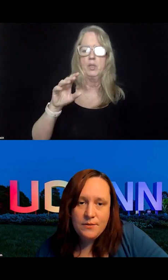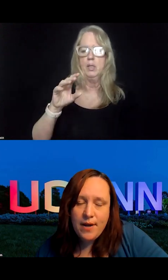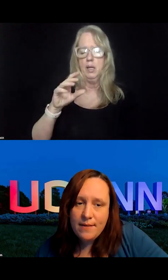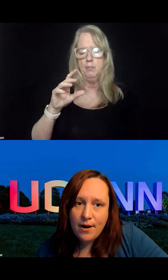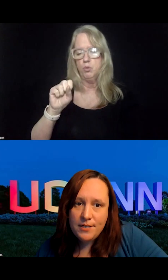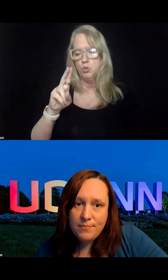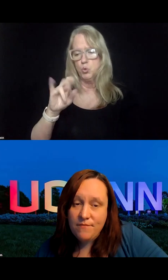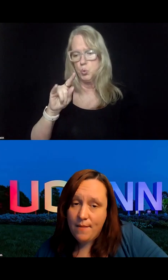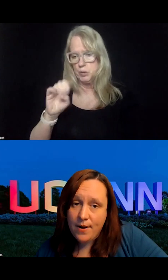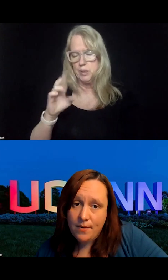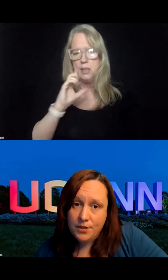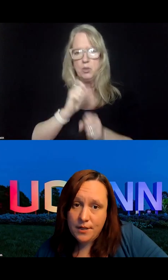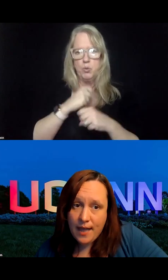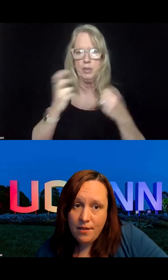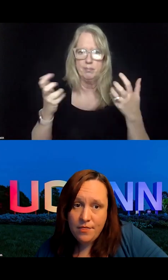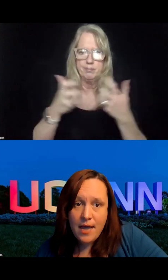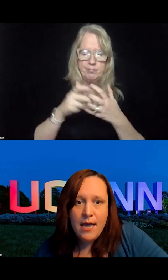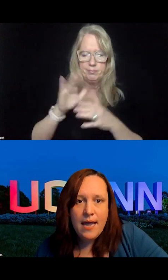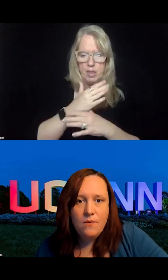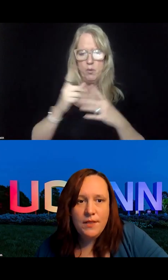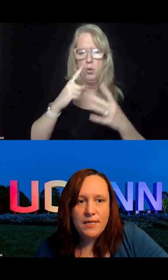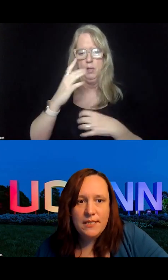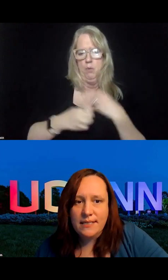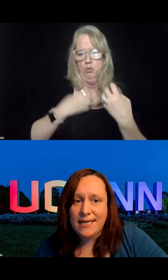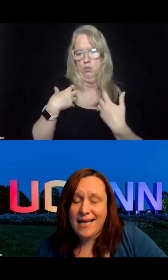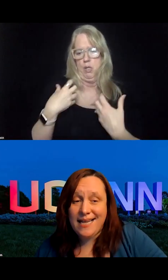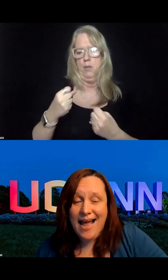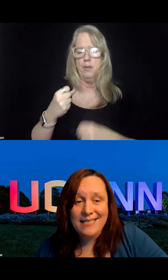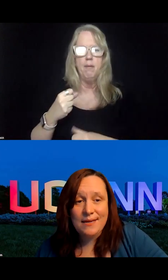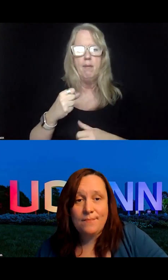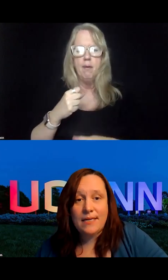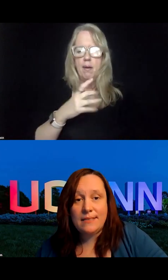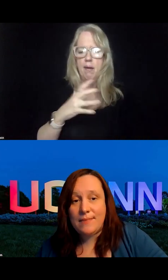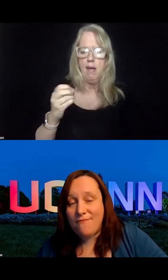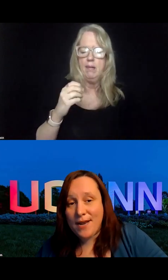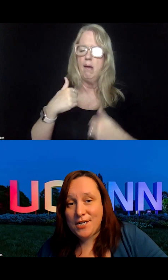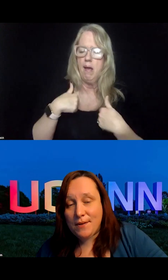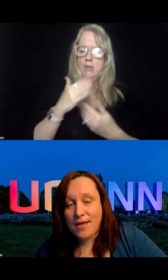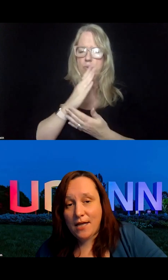THIS WAS CREATED WITH VIBRANT EMOTIONAL HEALTH. THIS HAS INFORMATION ABOUT THE